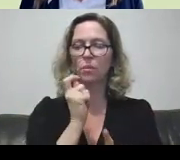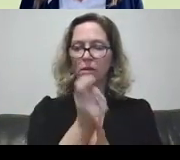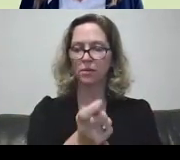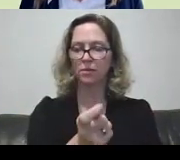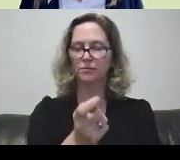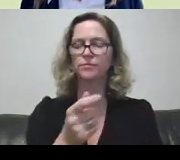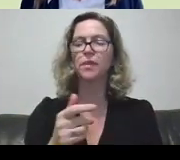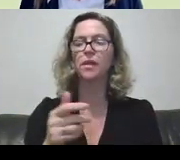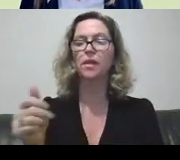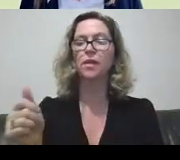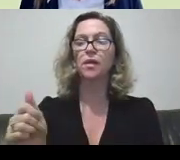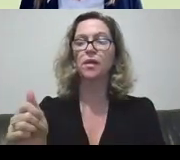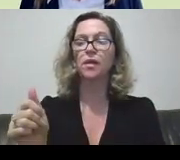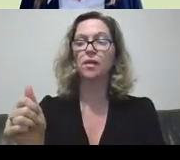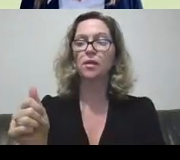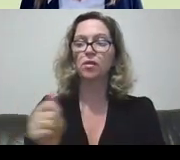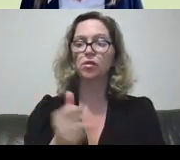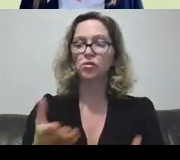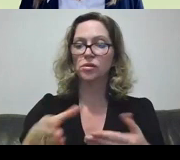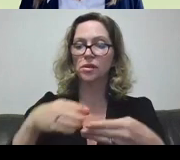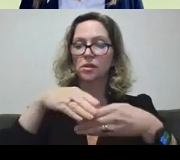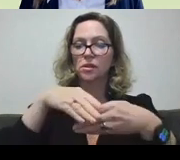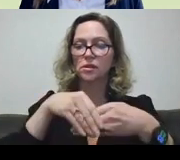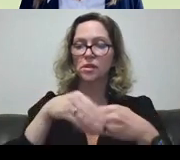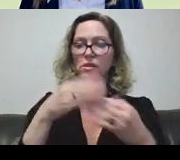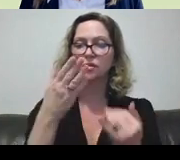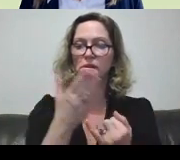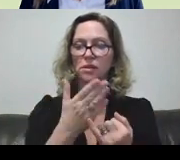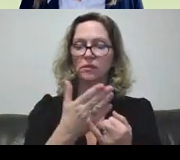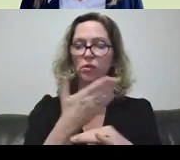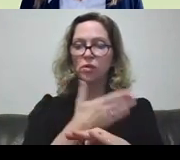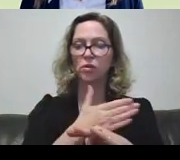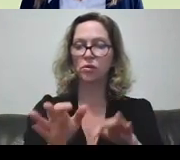letter that accompanies your new plan and giving you instructions of what to